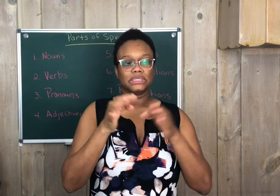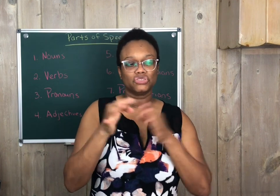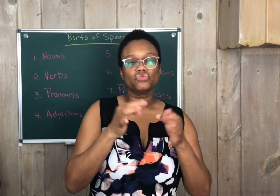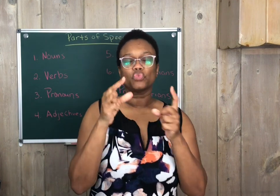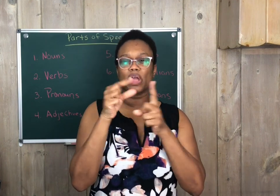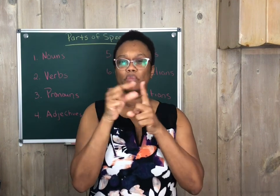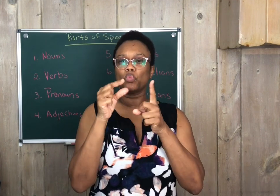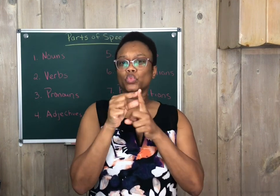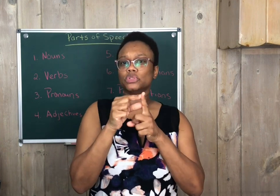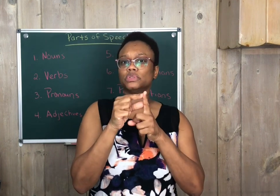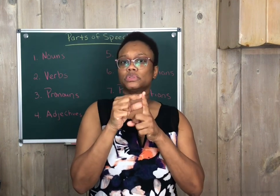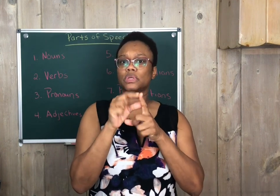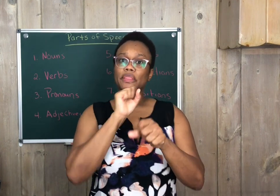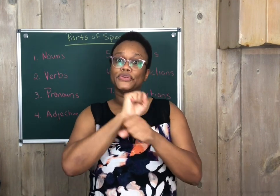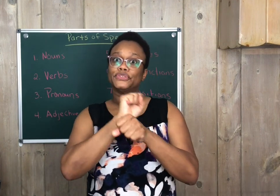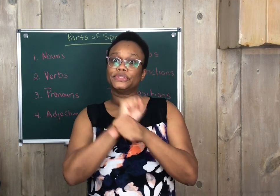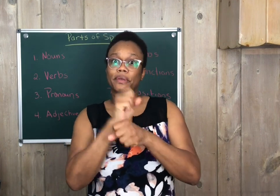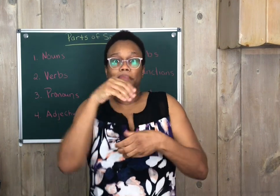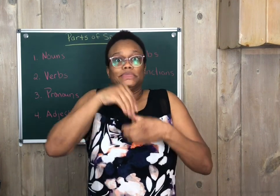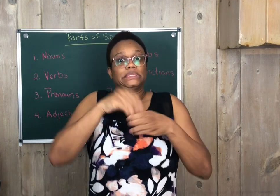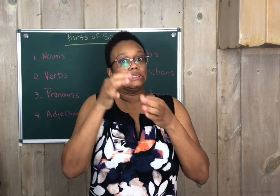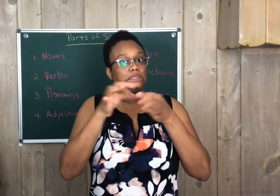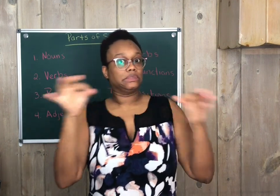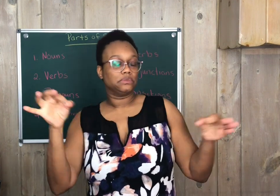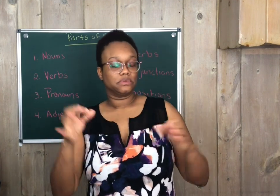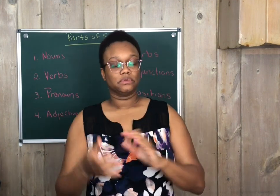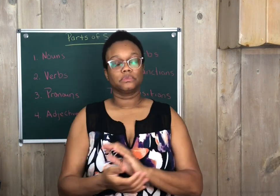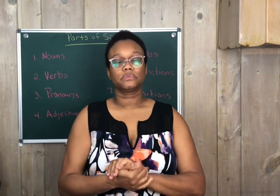That describes how words act in a sentence